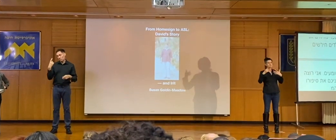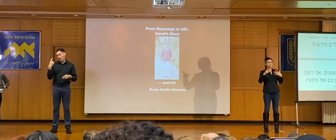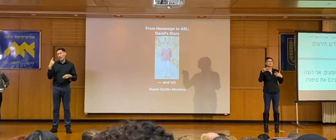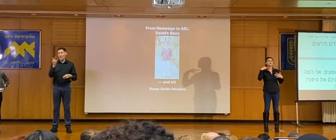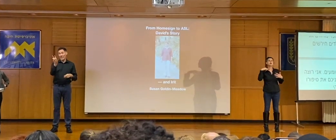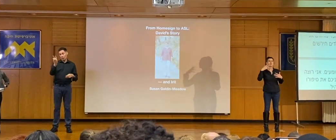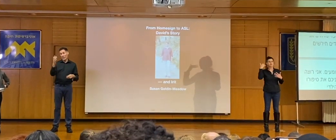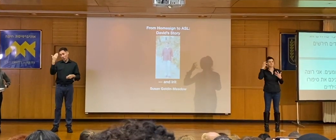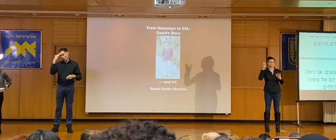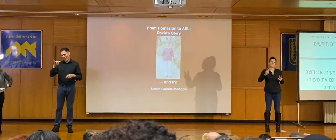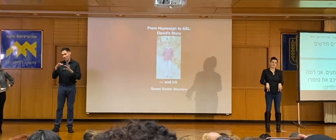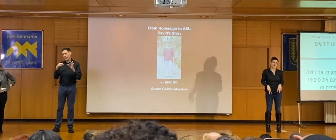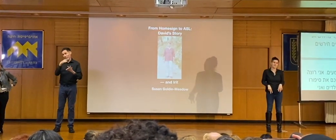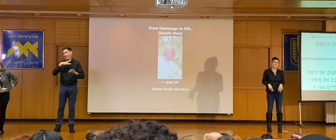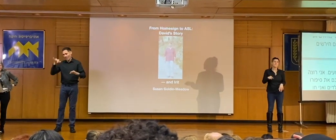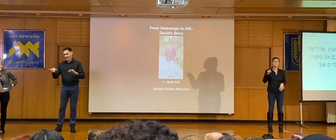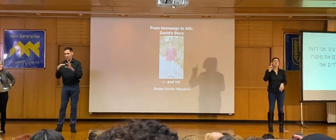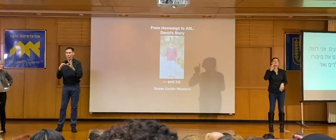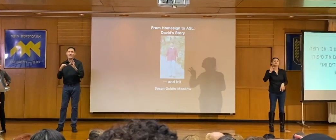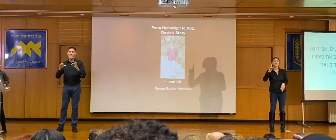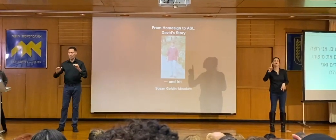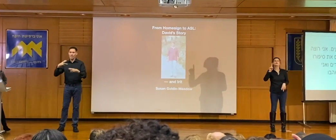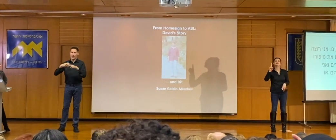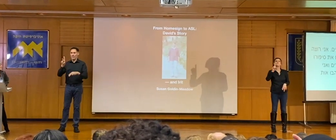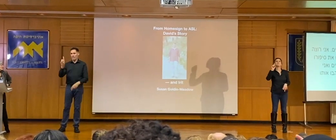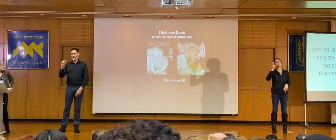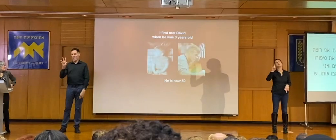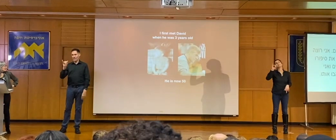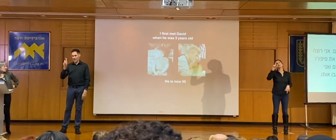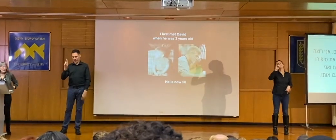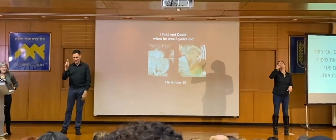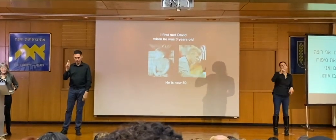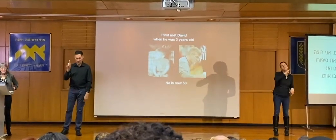as I immediately pulled out my phone to show her my work on data augmentation in the previous video!